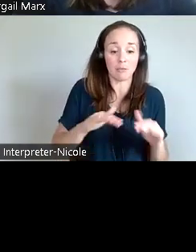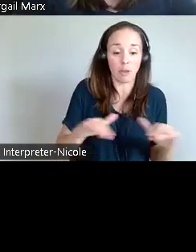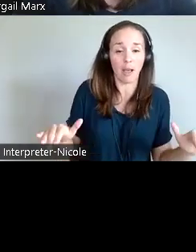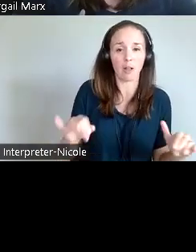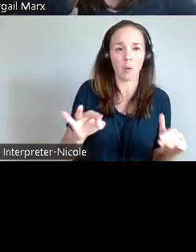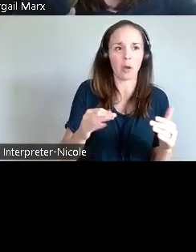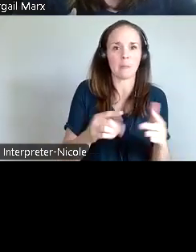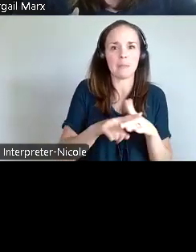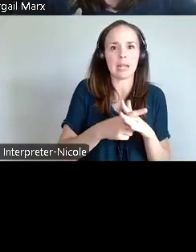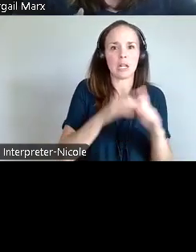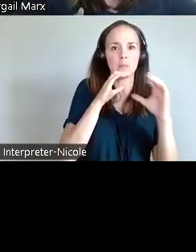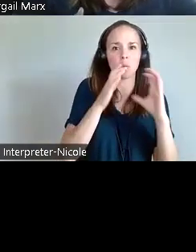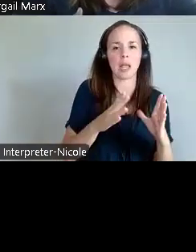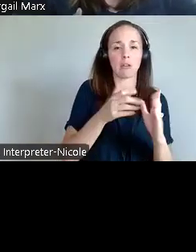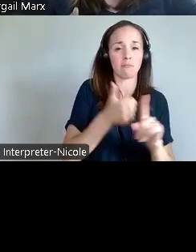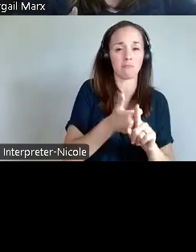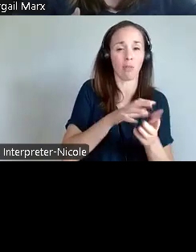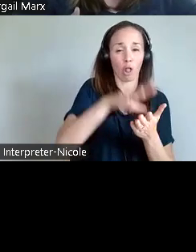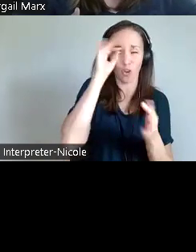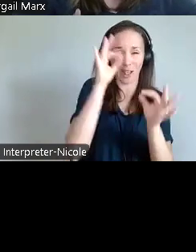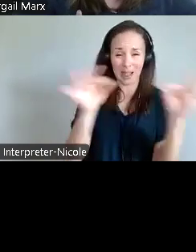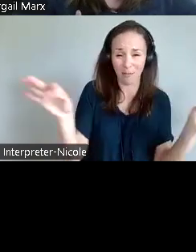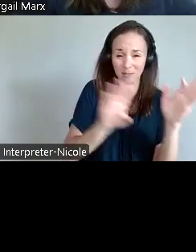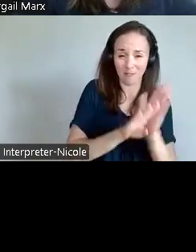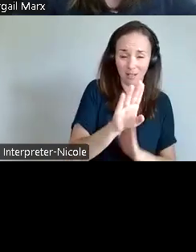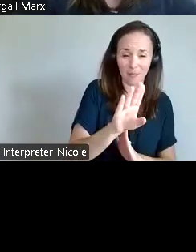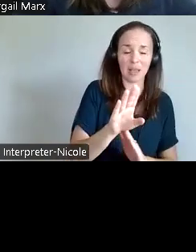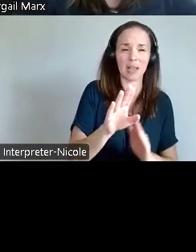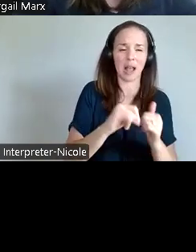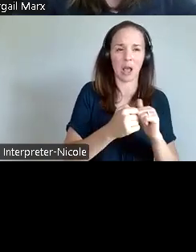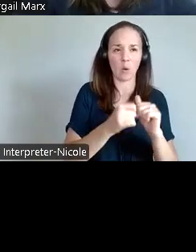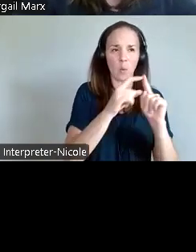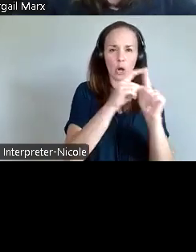about how to put words together to create different meaning, or for a person who has